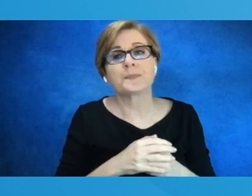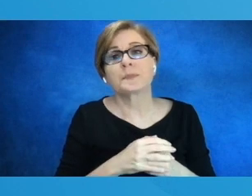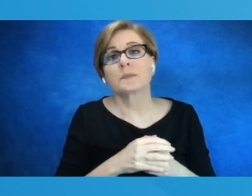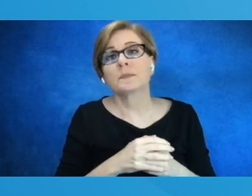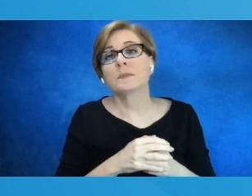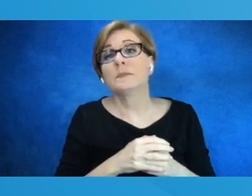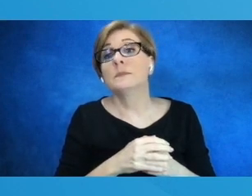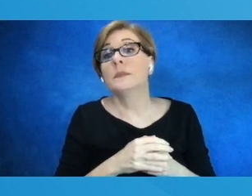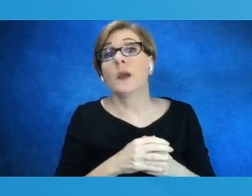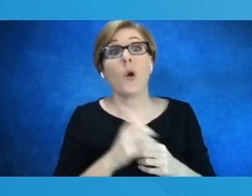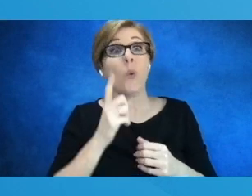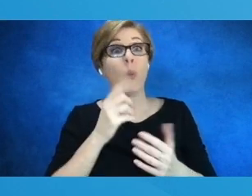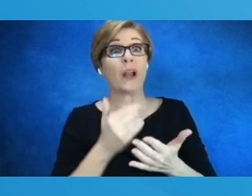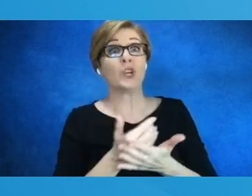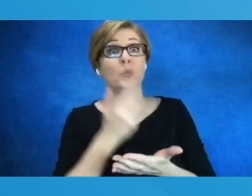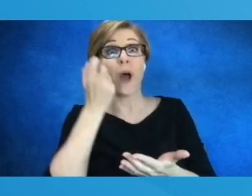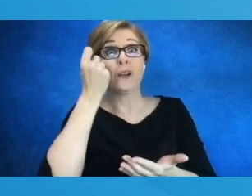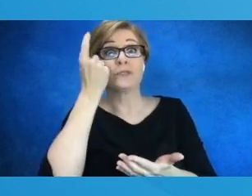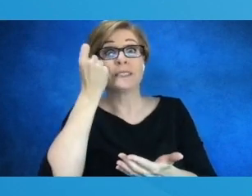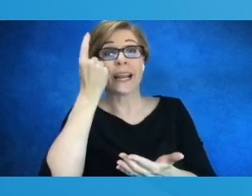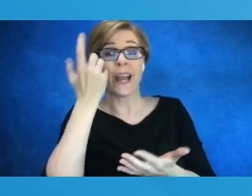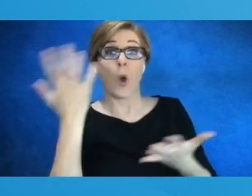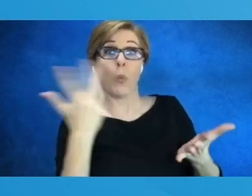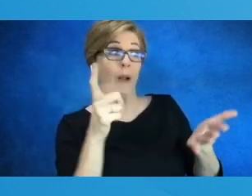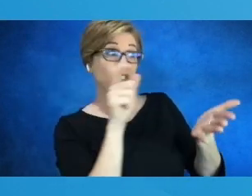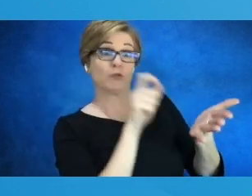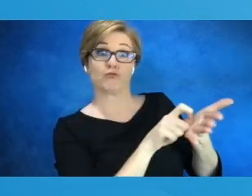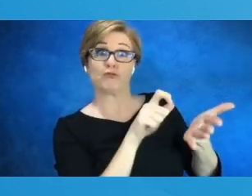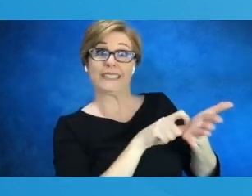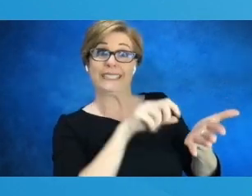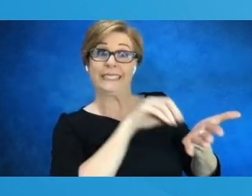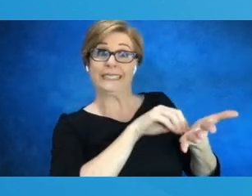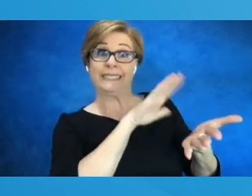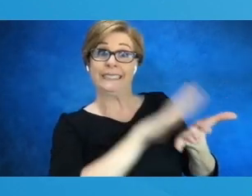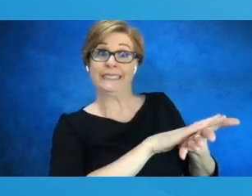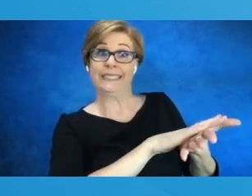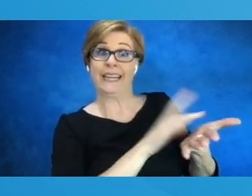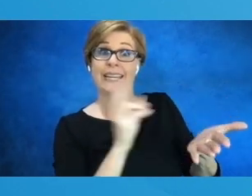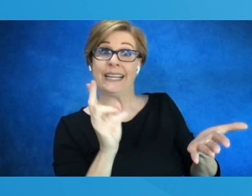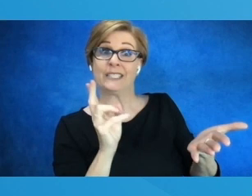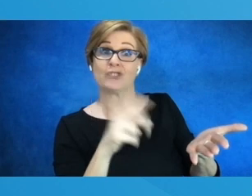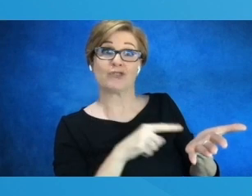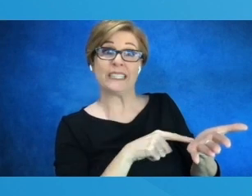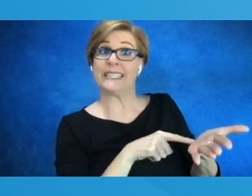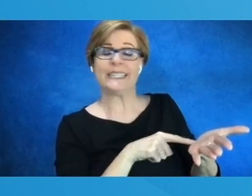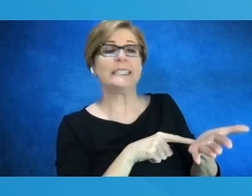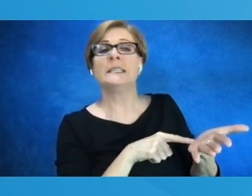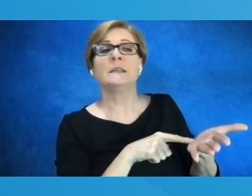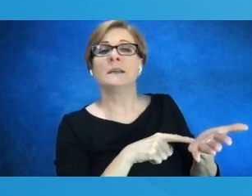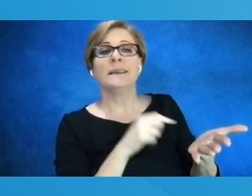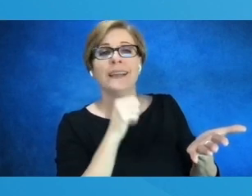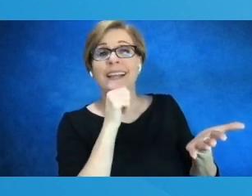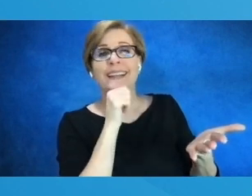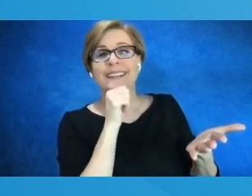is written in history is not the full story. And I wonder how the story will change in the future. That's great.